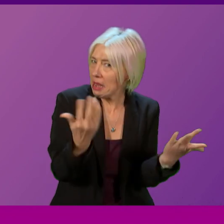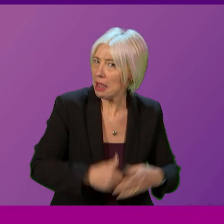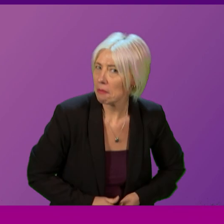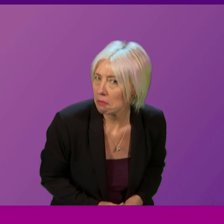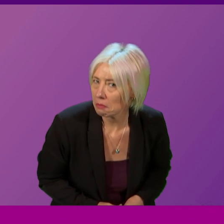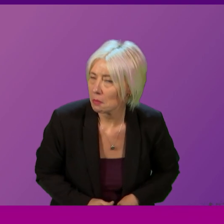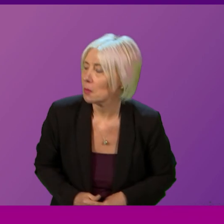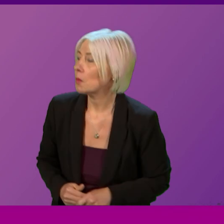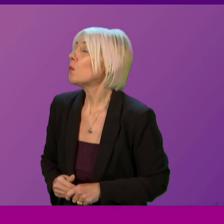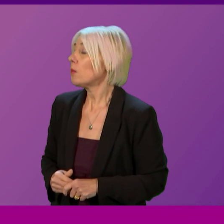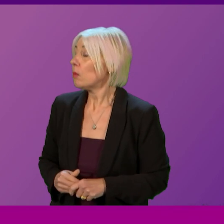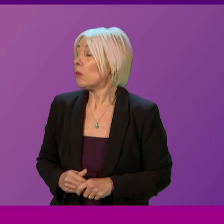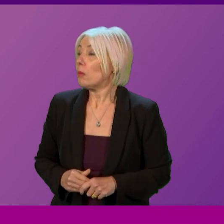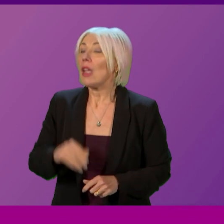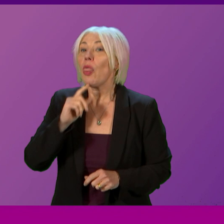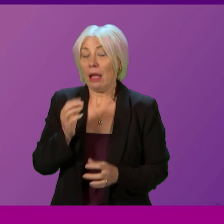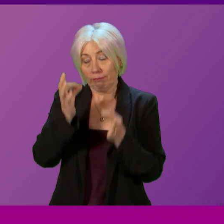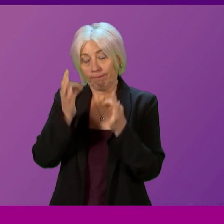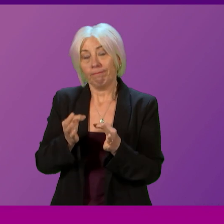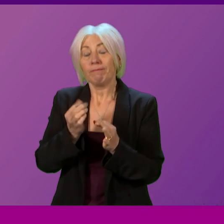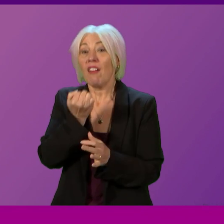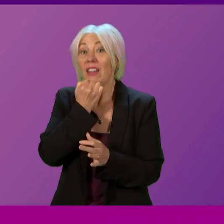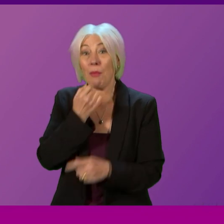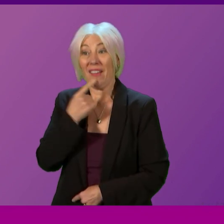I will provide that precise figure, but, as I have just said to Douglas Ross, the number